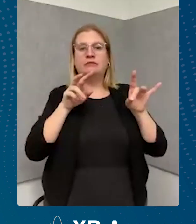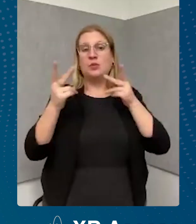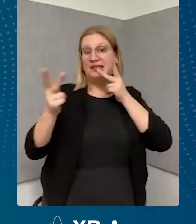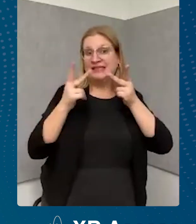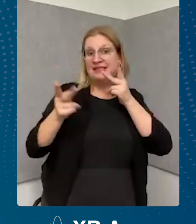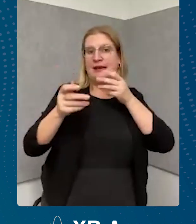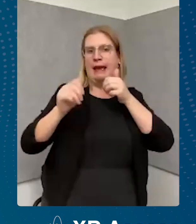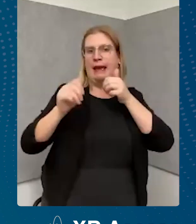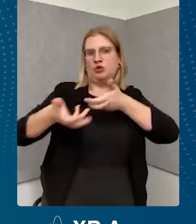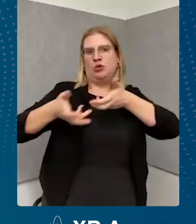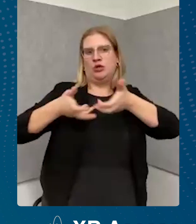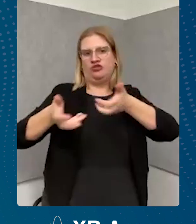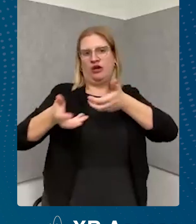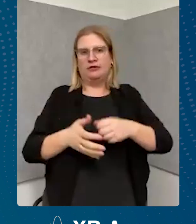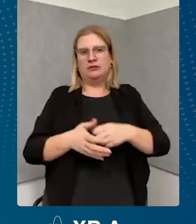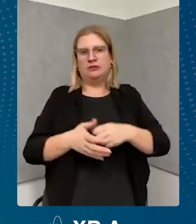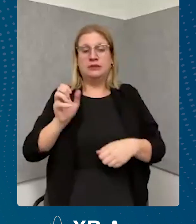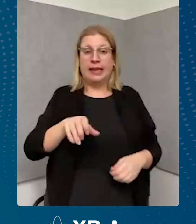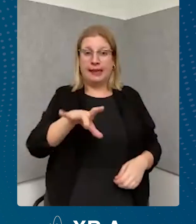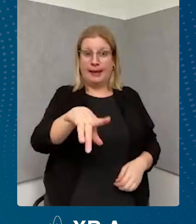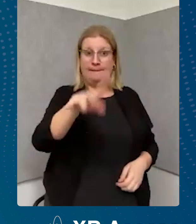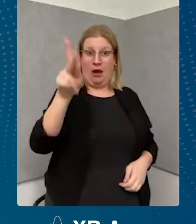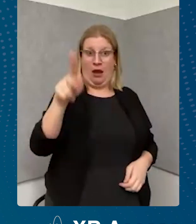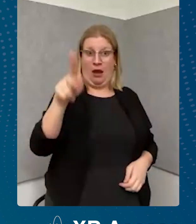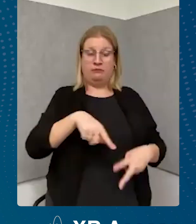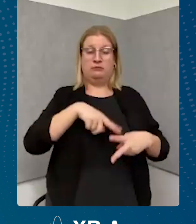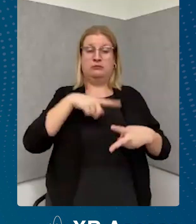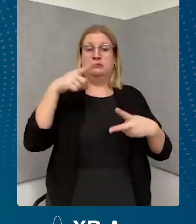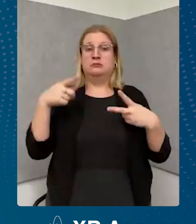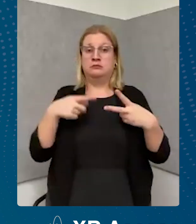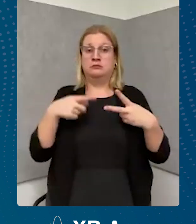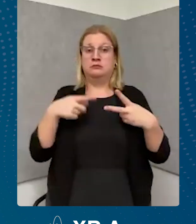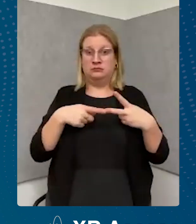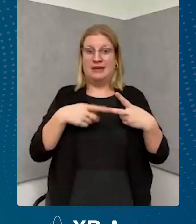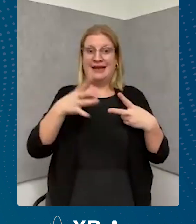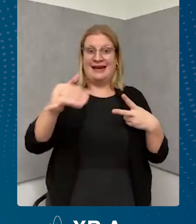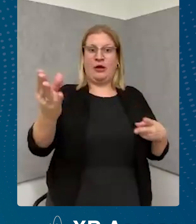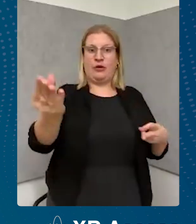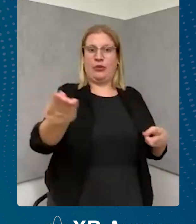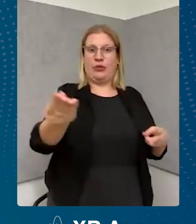So we're able to pick up the key. And as you can see, now the key has been locked